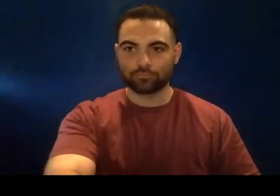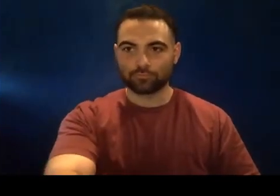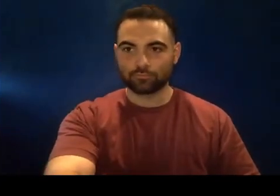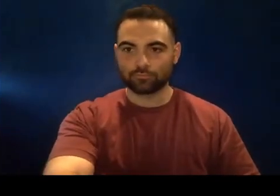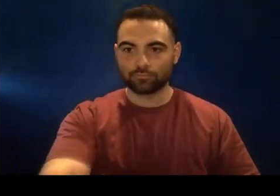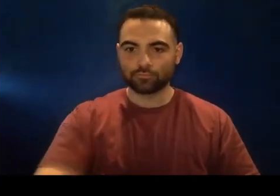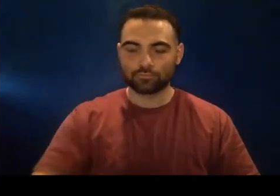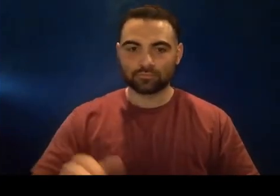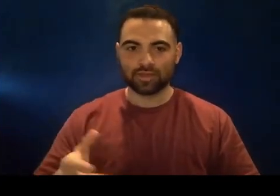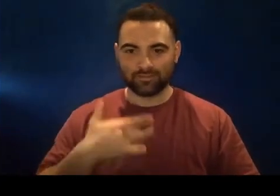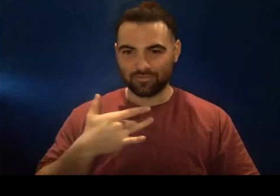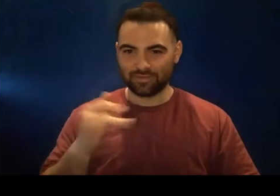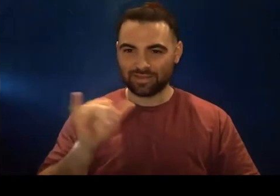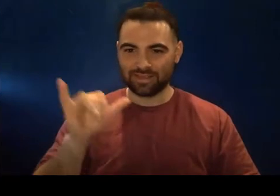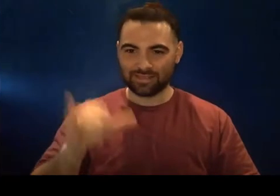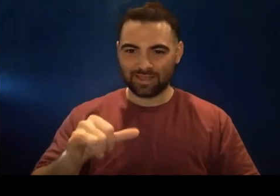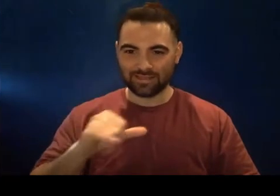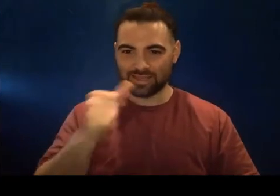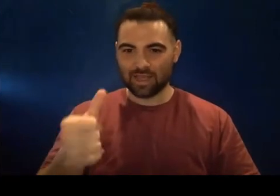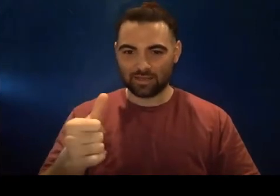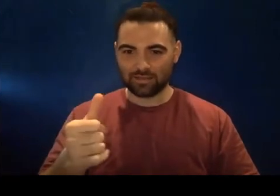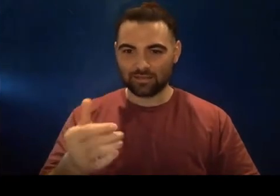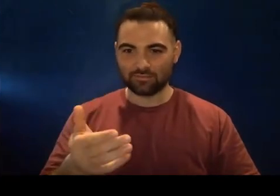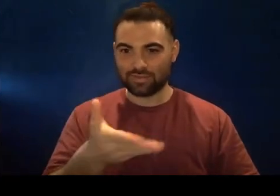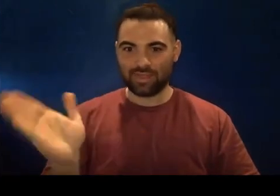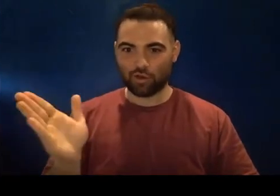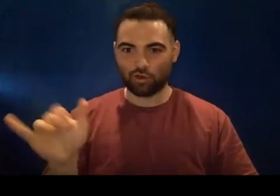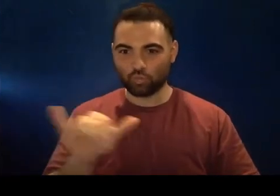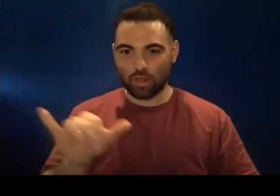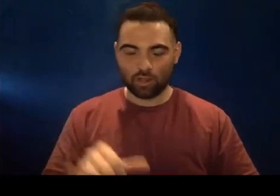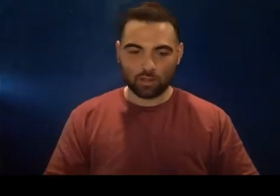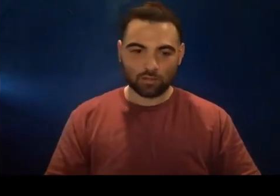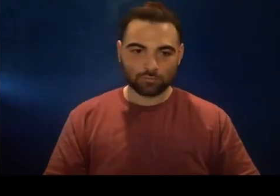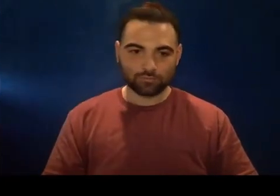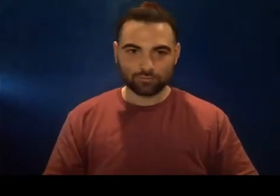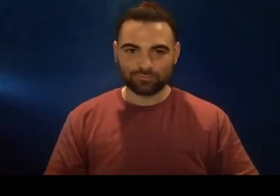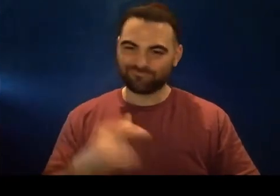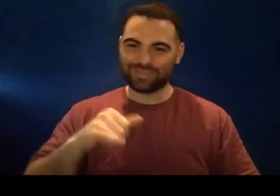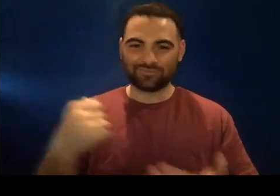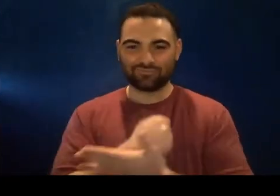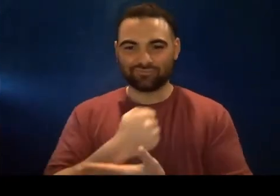as well anymore and that is more than unfortunate. And you're both disability advocates.